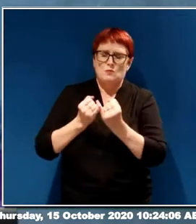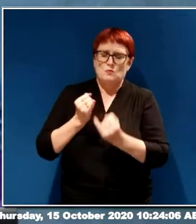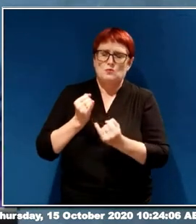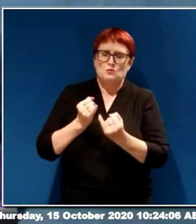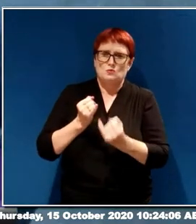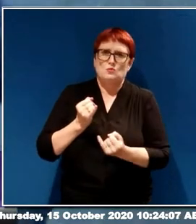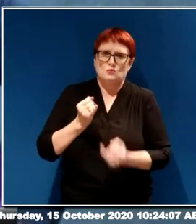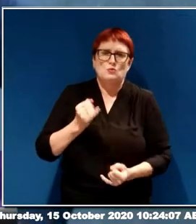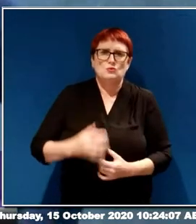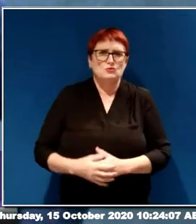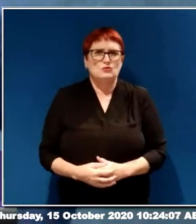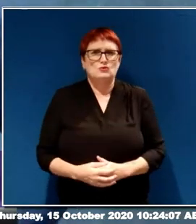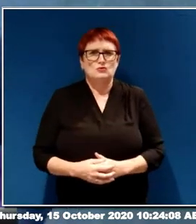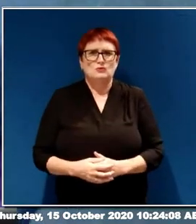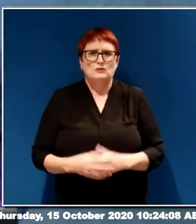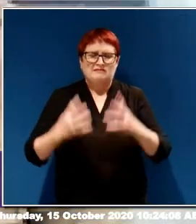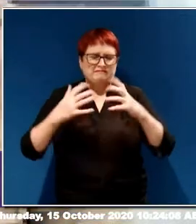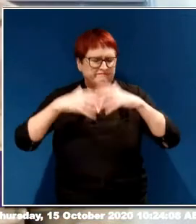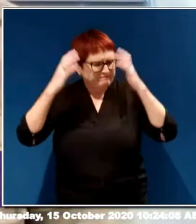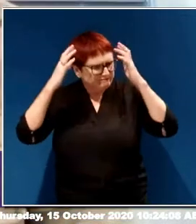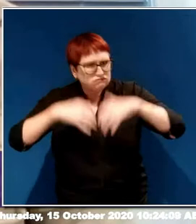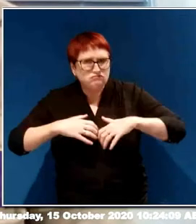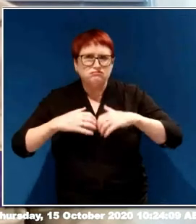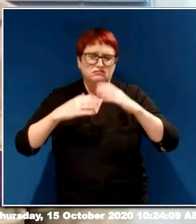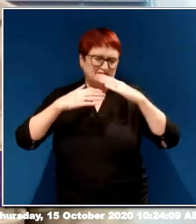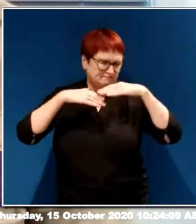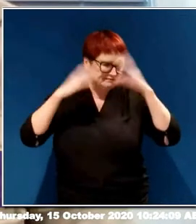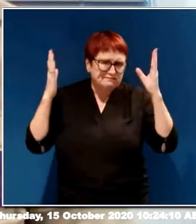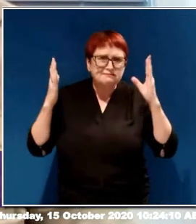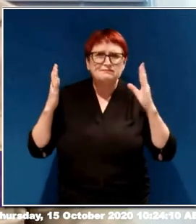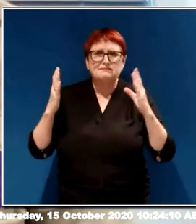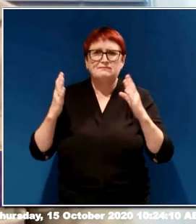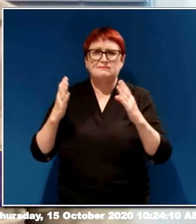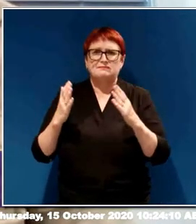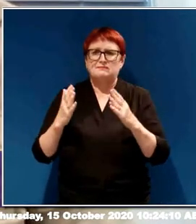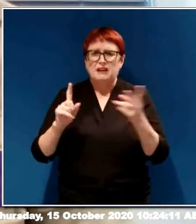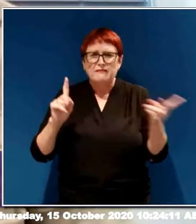he was quite violent, quite destructive, he was smashing up our house.